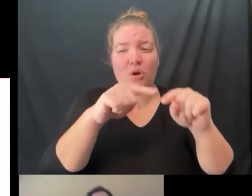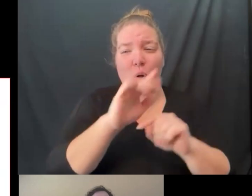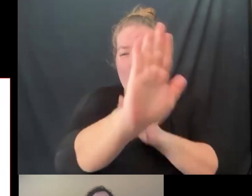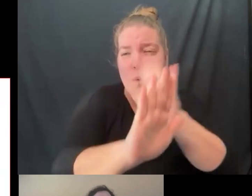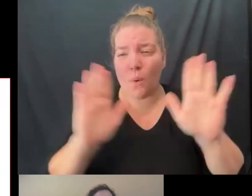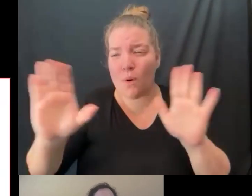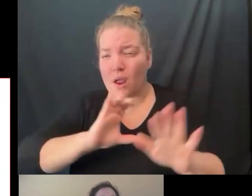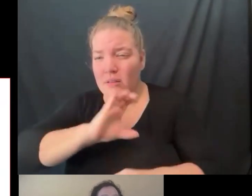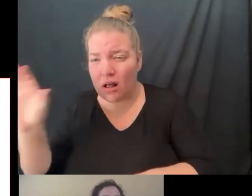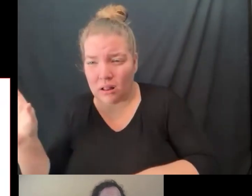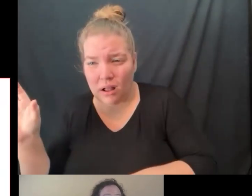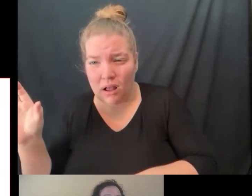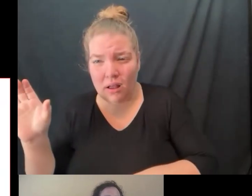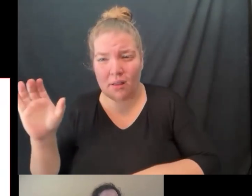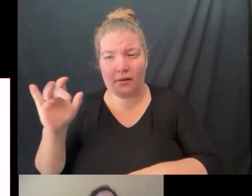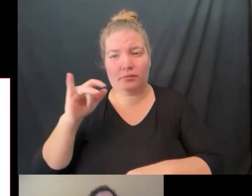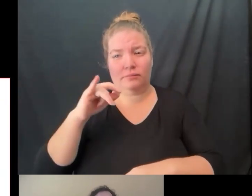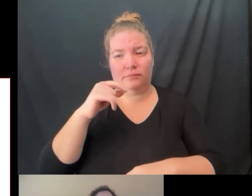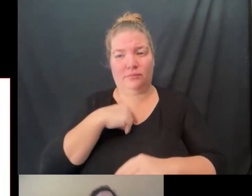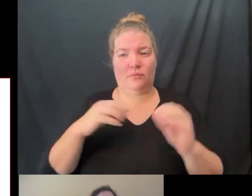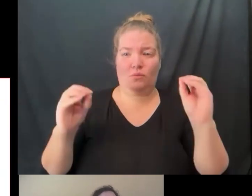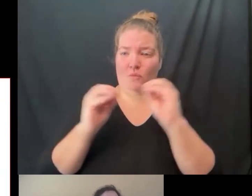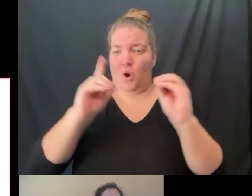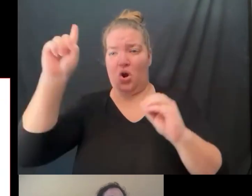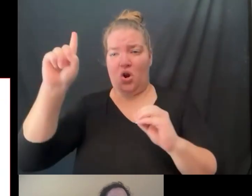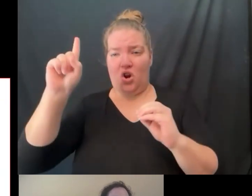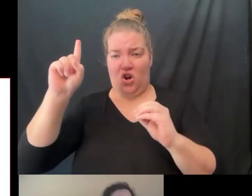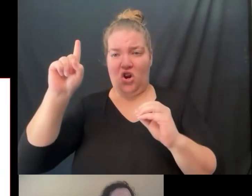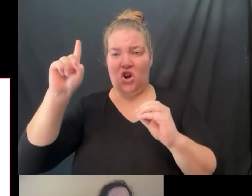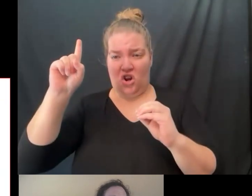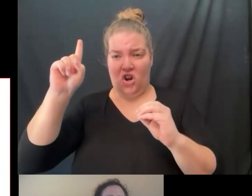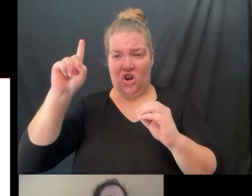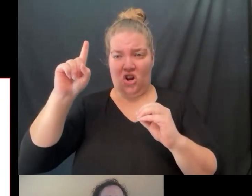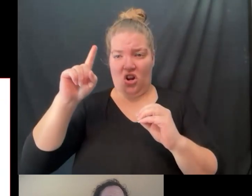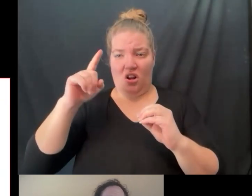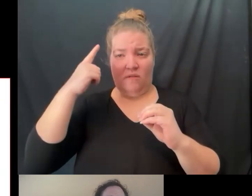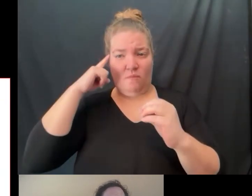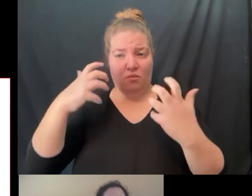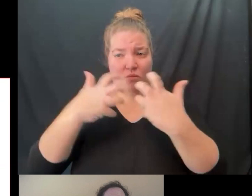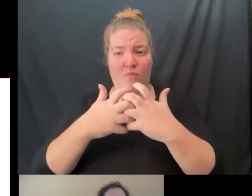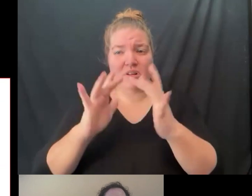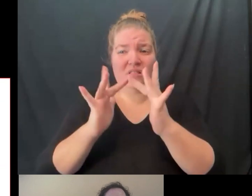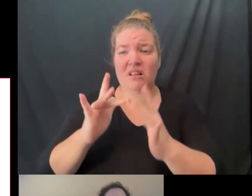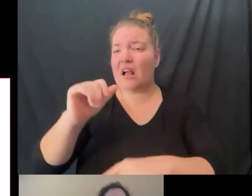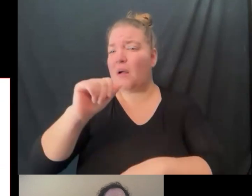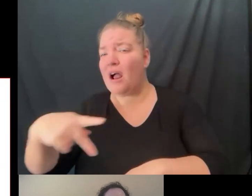in every region across Canada. We were rated number one in conformance assessments.